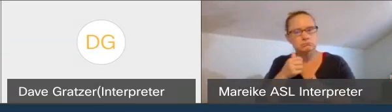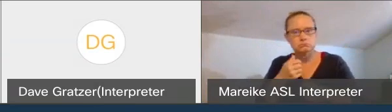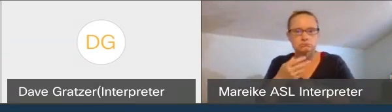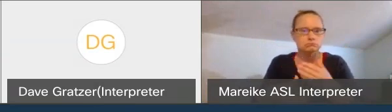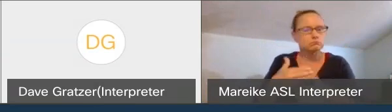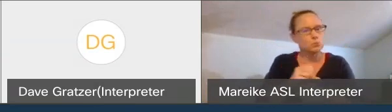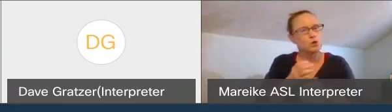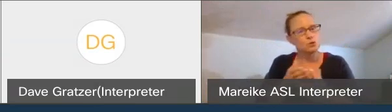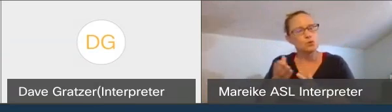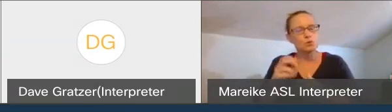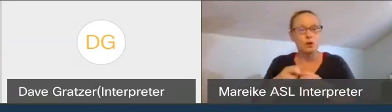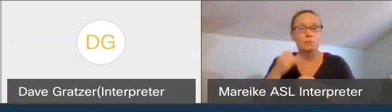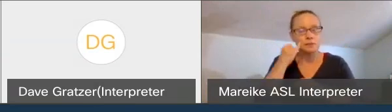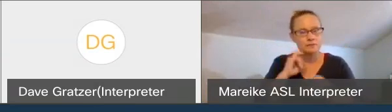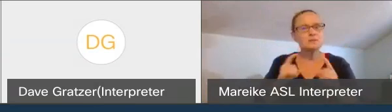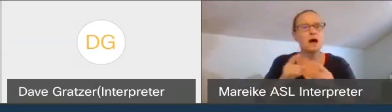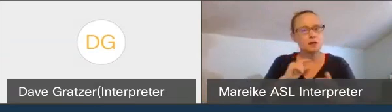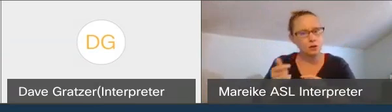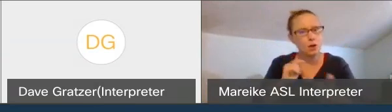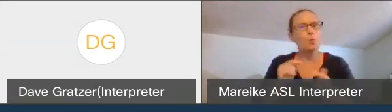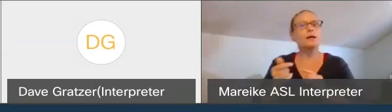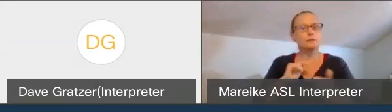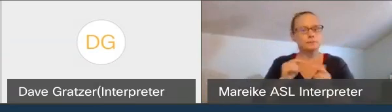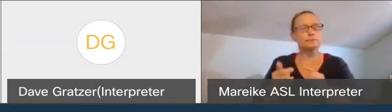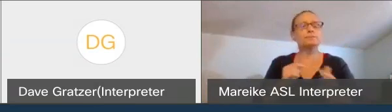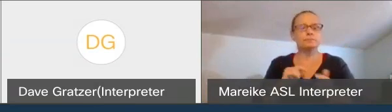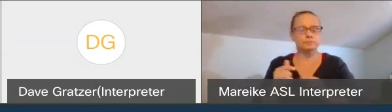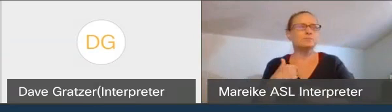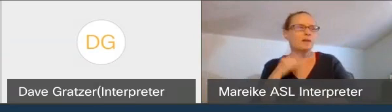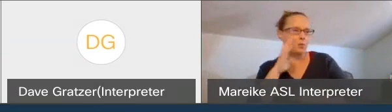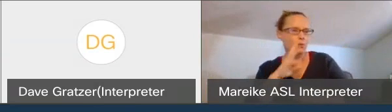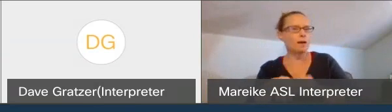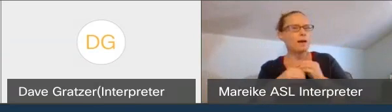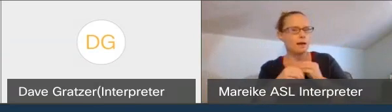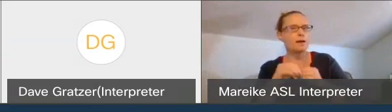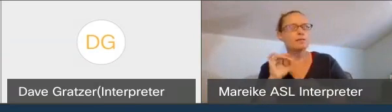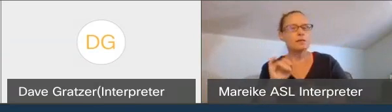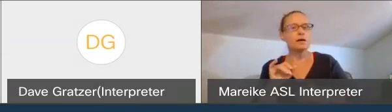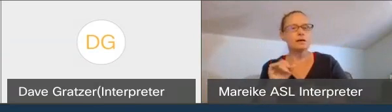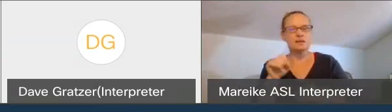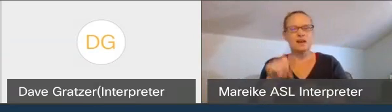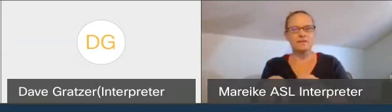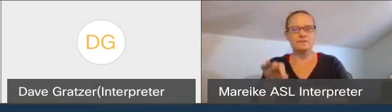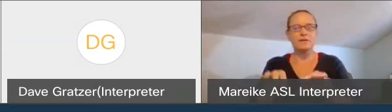if you keep that dialogue going. Um... Dunford: Uh, I would just add, uh, that, yeah, finding local-- finding champions